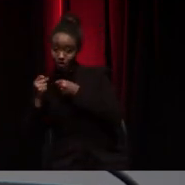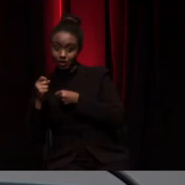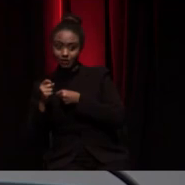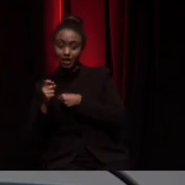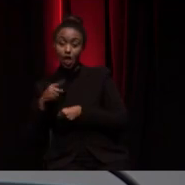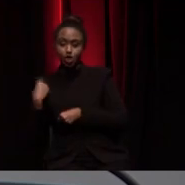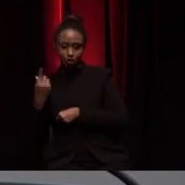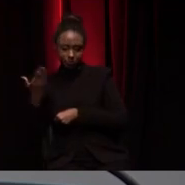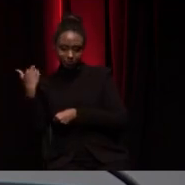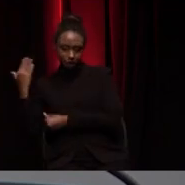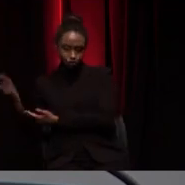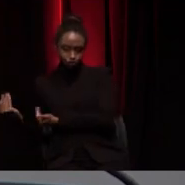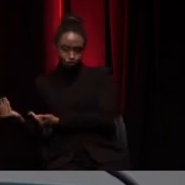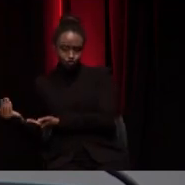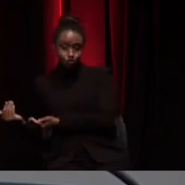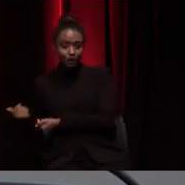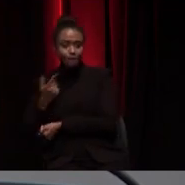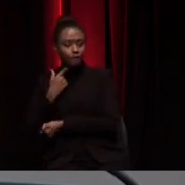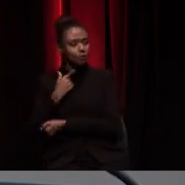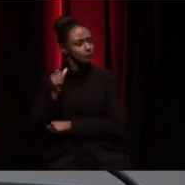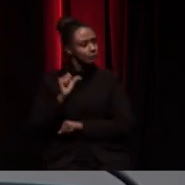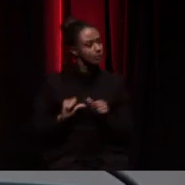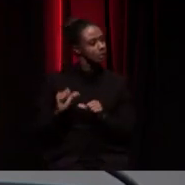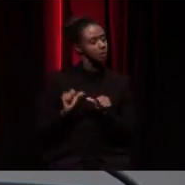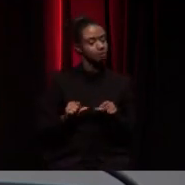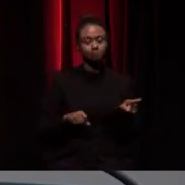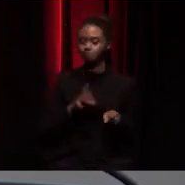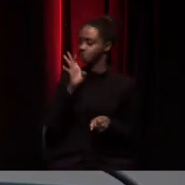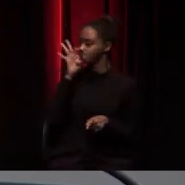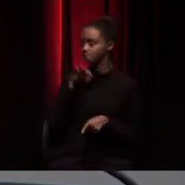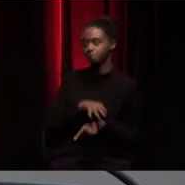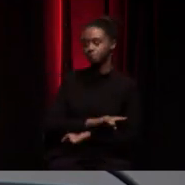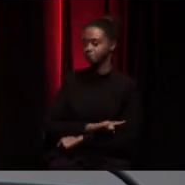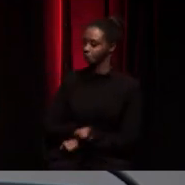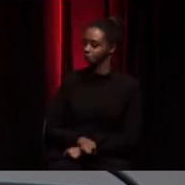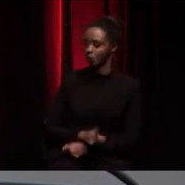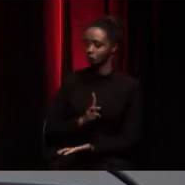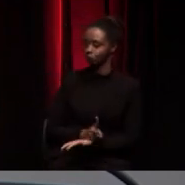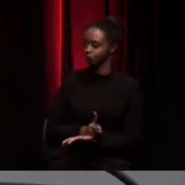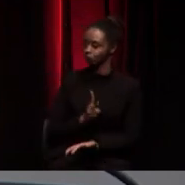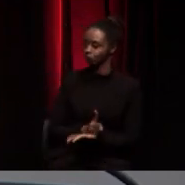would like to start changing, but we will go on this way